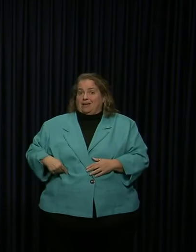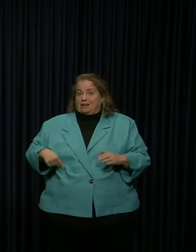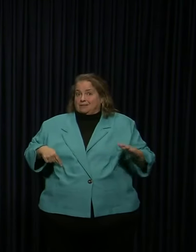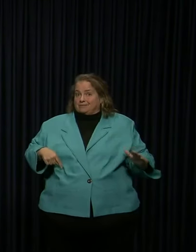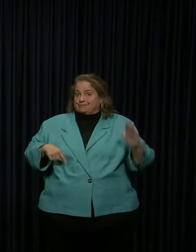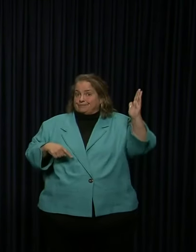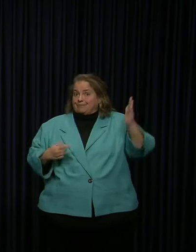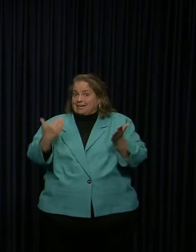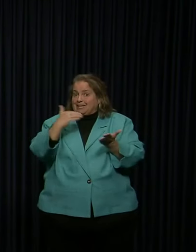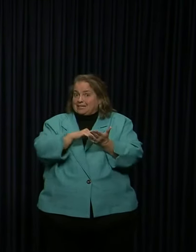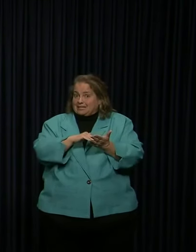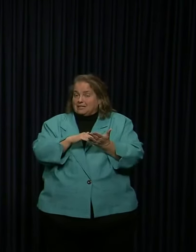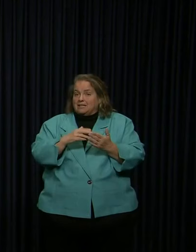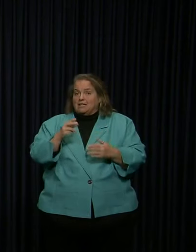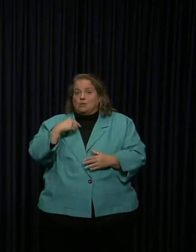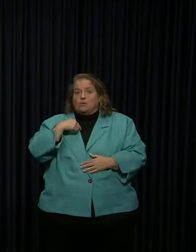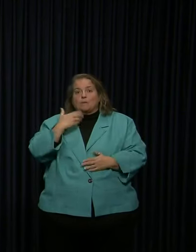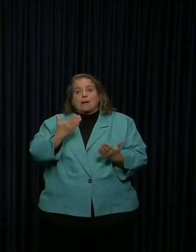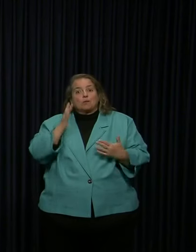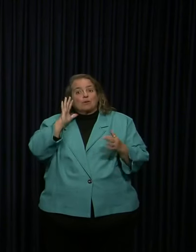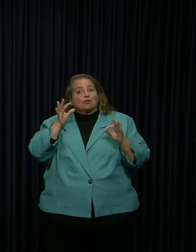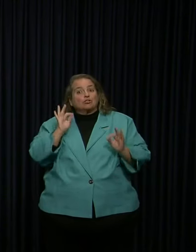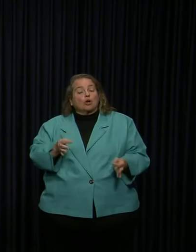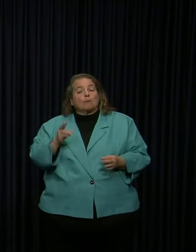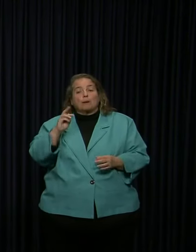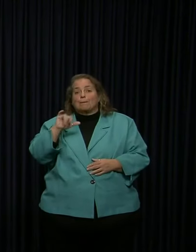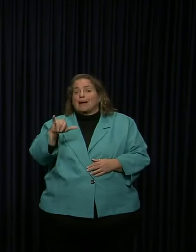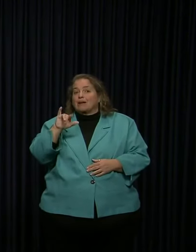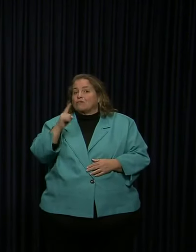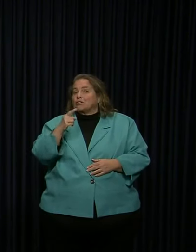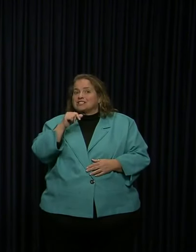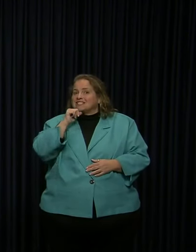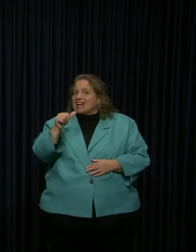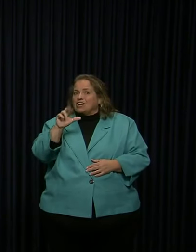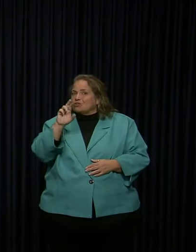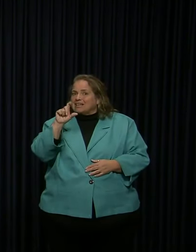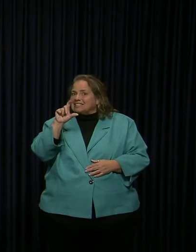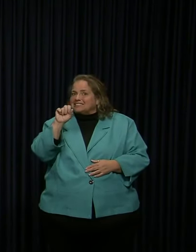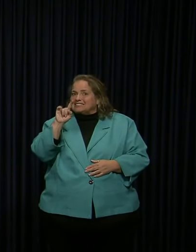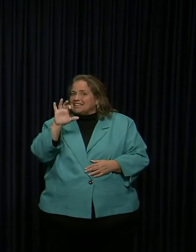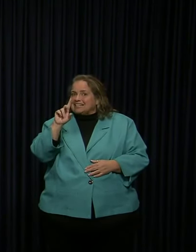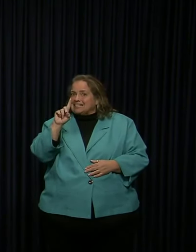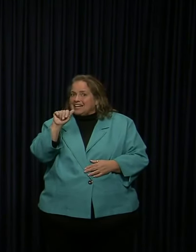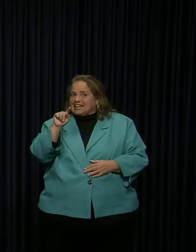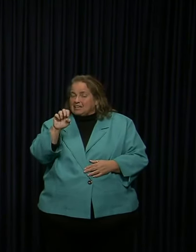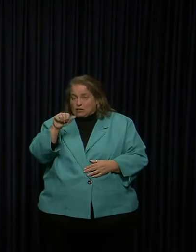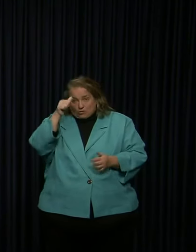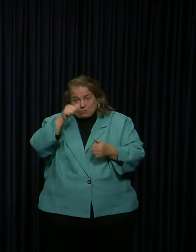OF THE DAY IN THIS STATE THE BUCK STOPS WITH ME, AND I'M GOING TO PROTECT OUR PEOPLE.